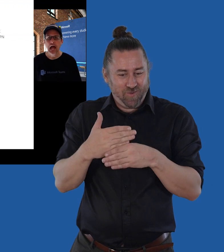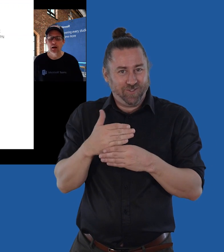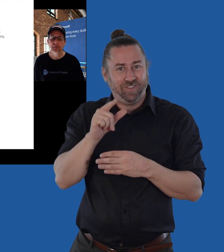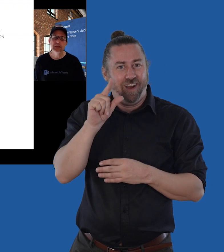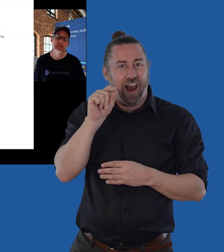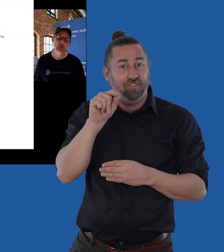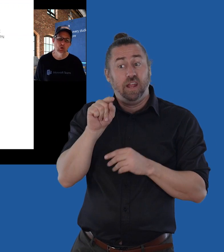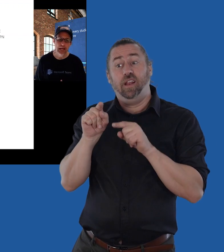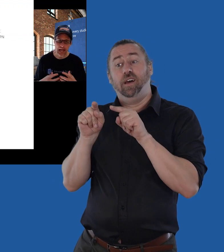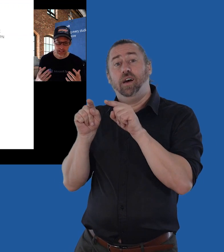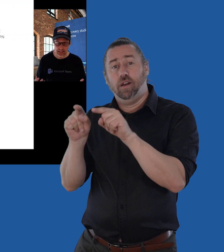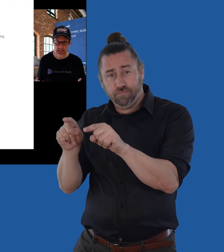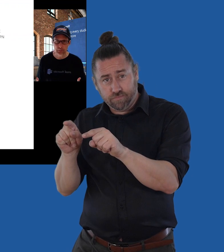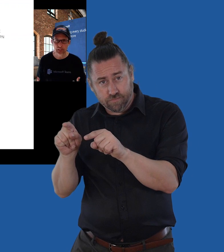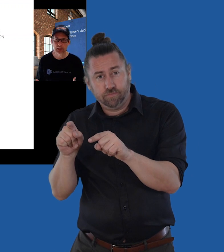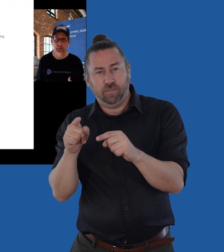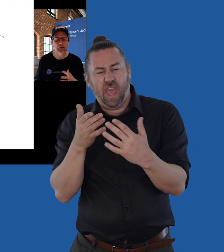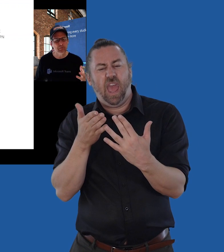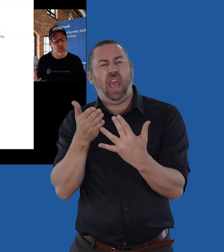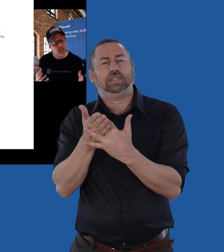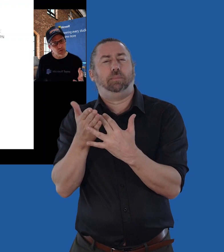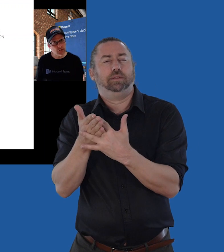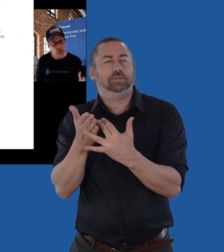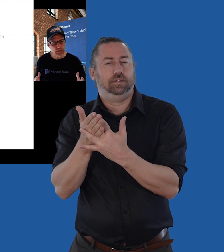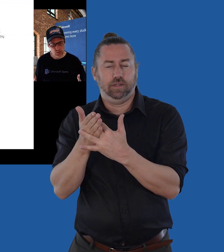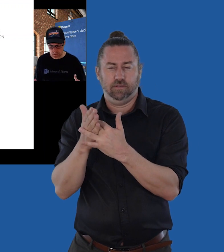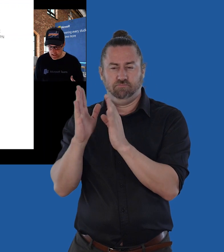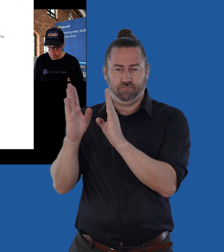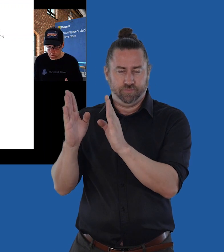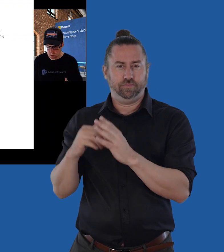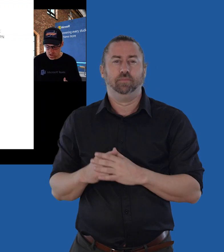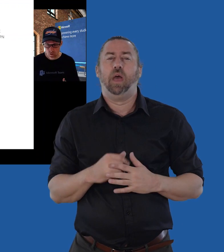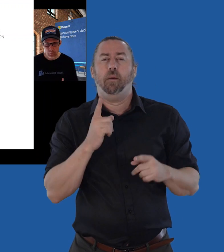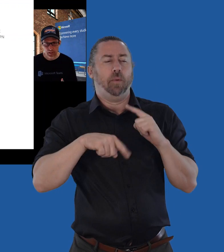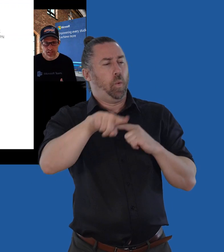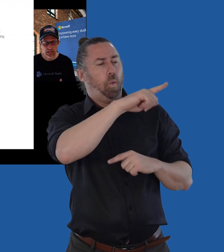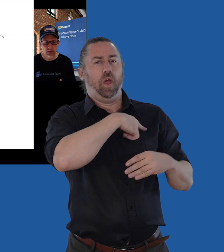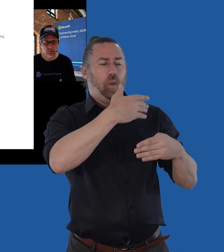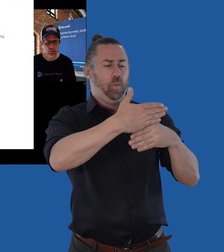then it's called accessibility. But most of us are on Windows 10, so I'm gonna take you through,